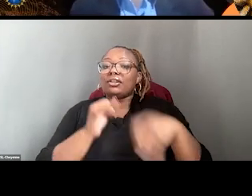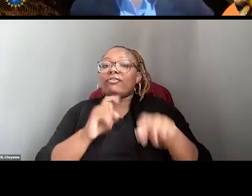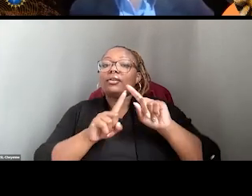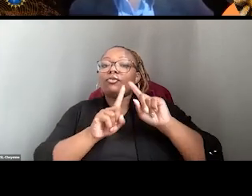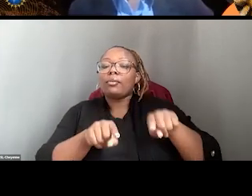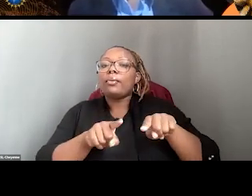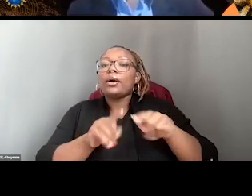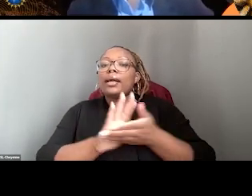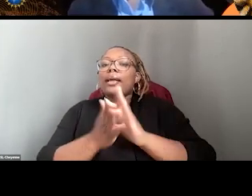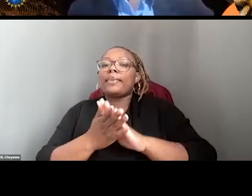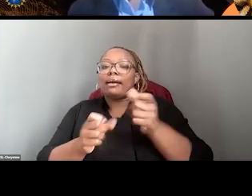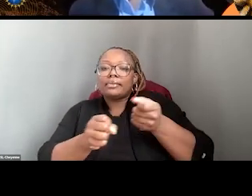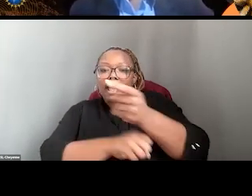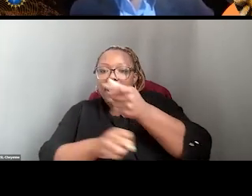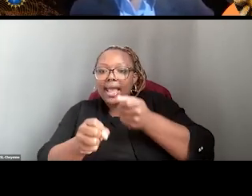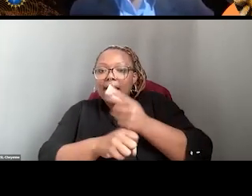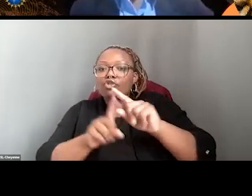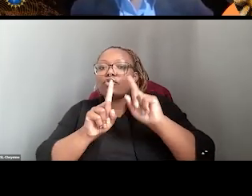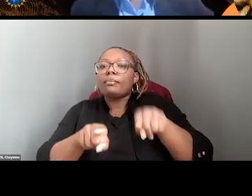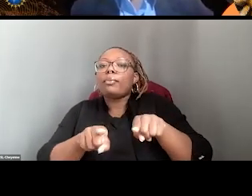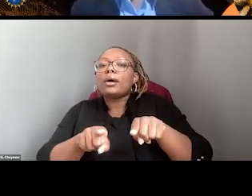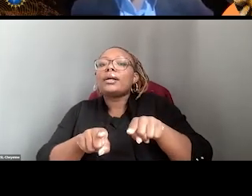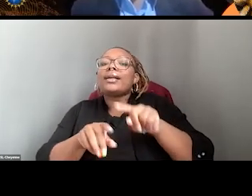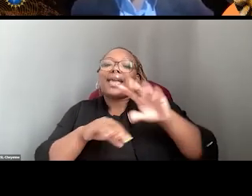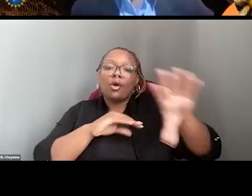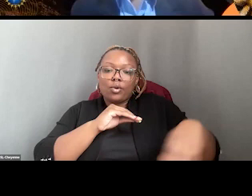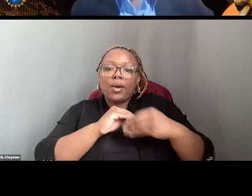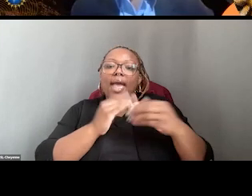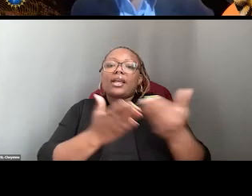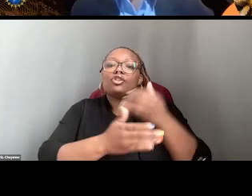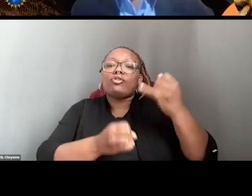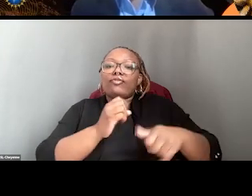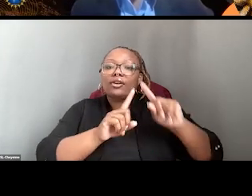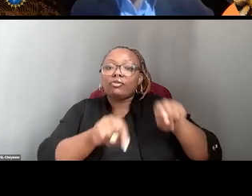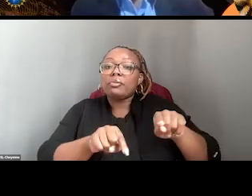And we insert a new final report. So you've actually added a report requirement to your award.